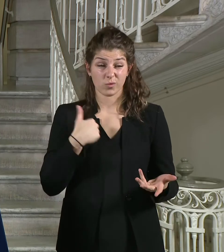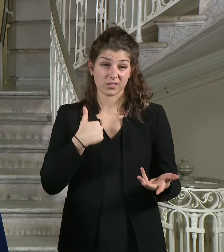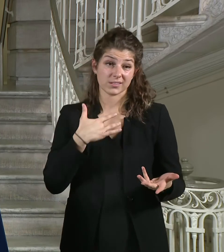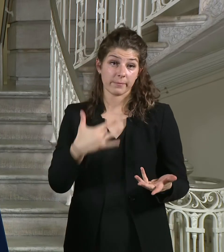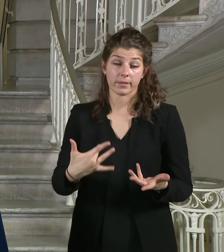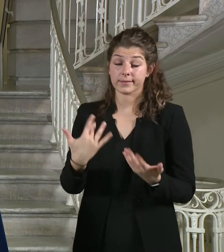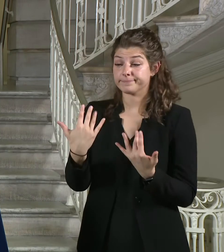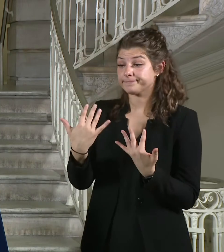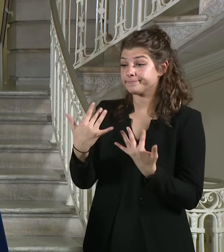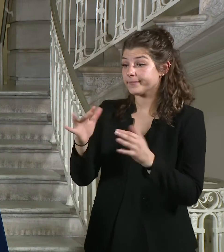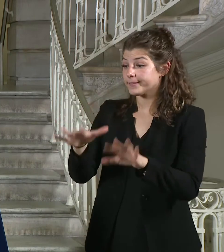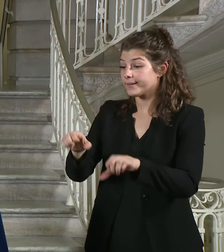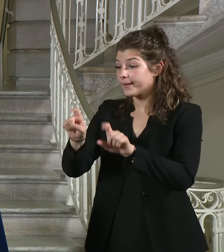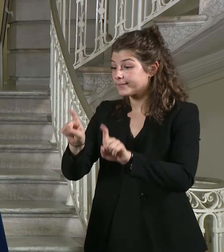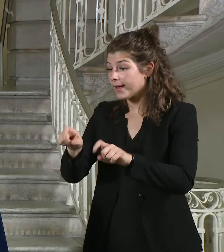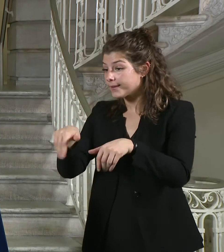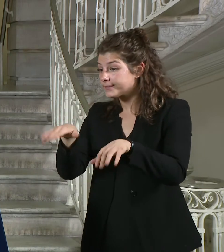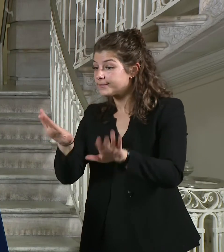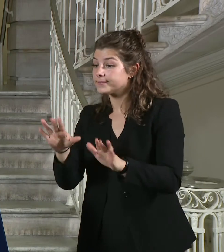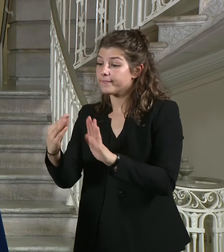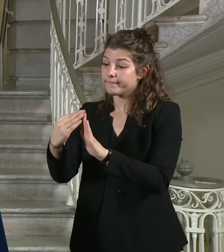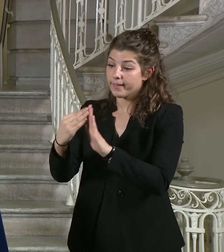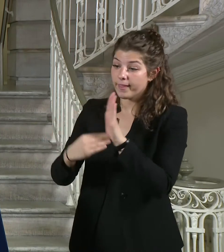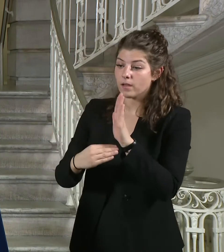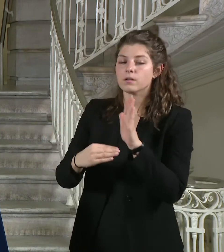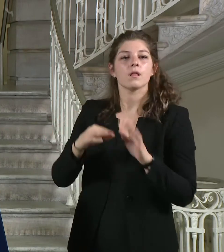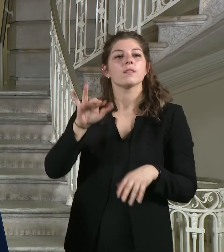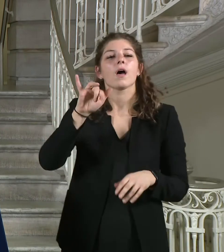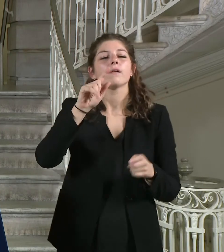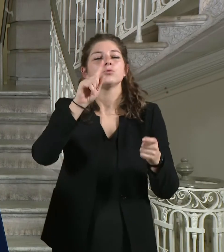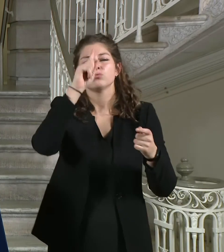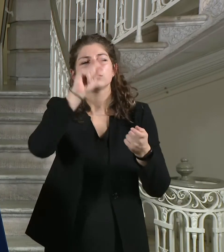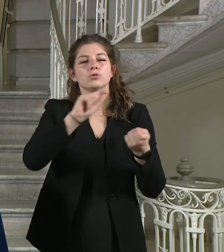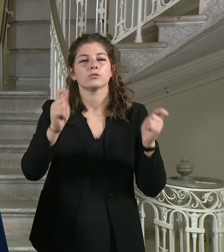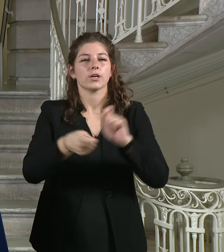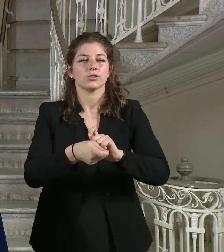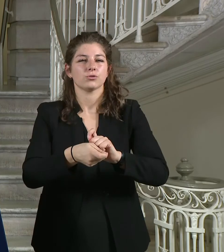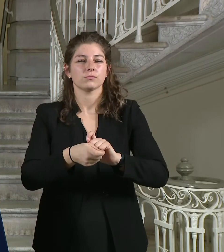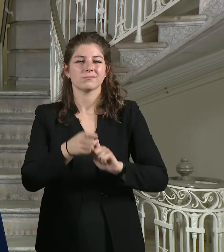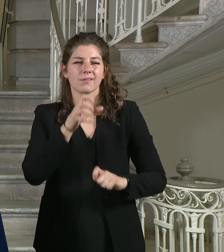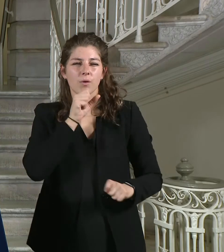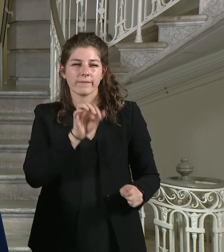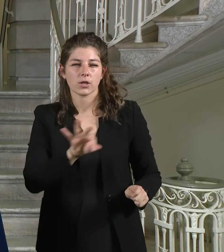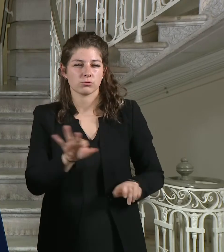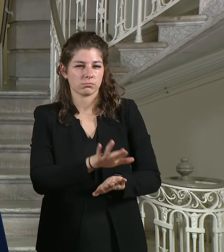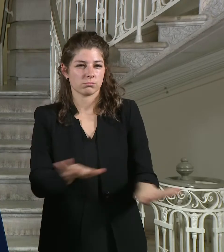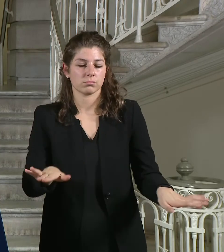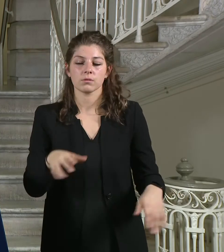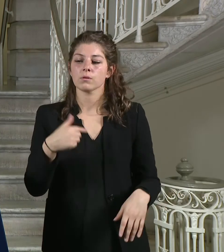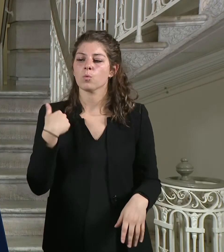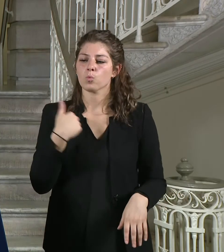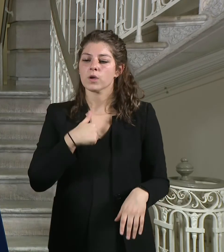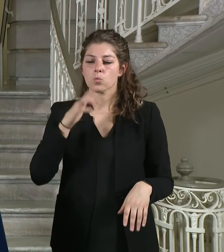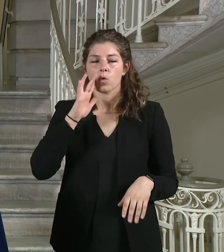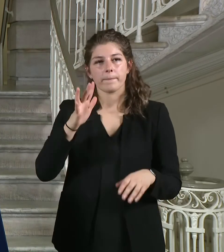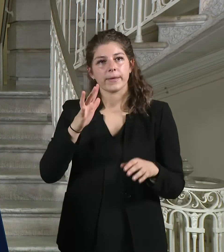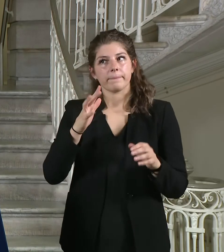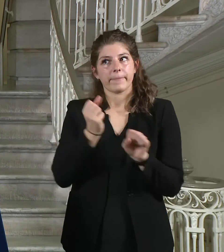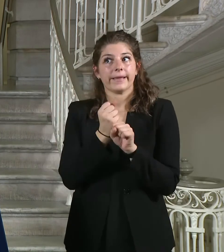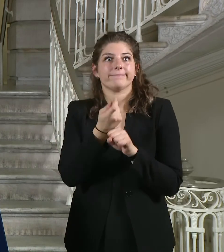NT SYSTEM IS ANTIQUATED. WE SIT AROUND AND FOR THE MOST PART HAVE PEOPLE FILL